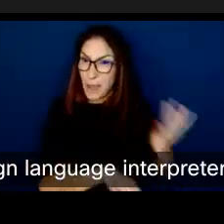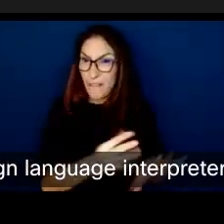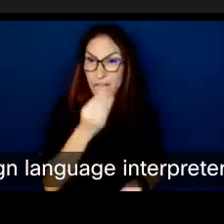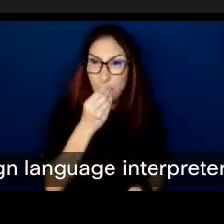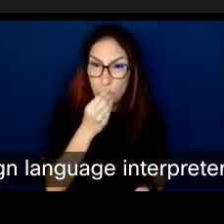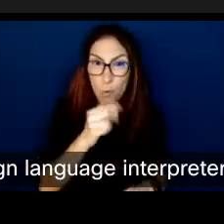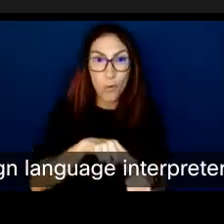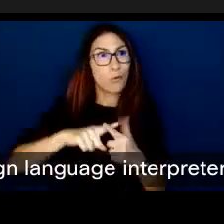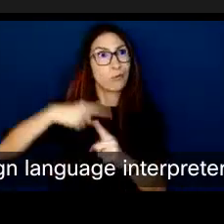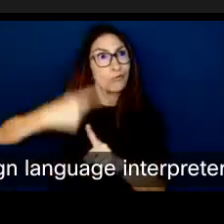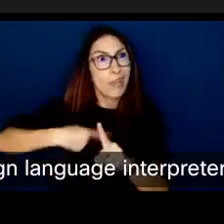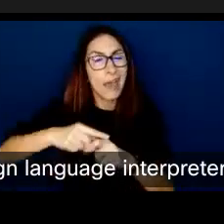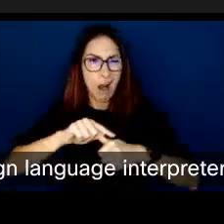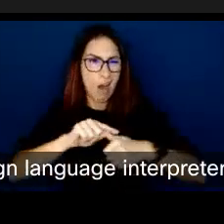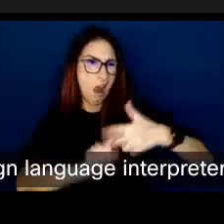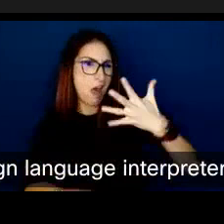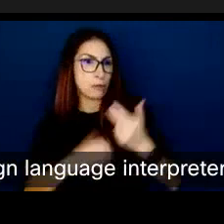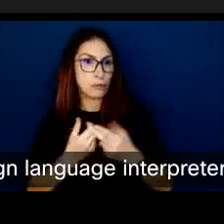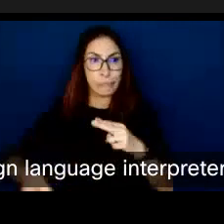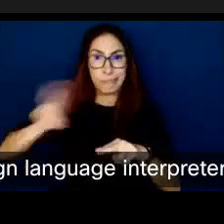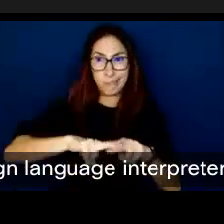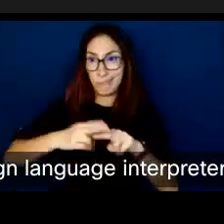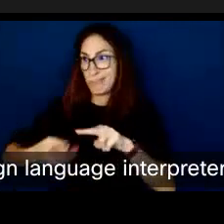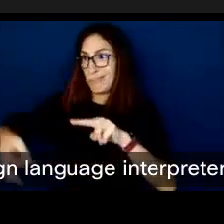and so these are things that are really affecting this